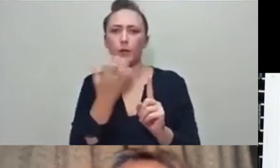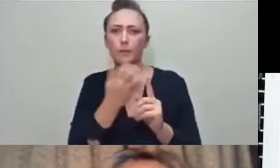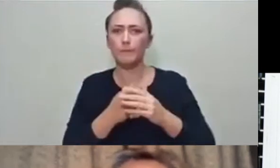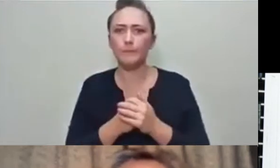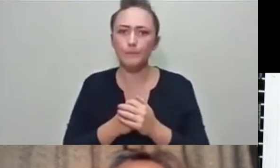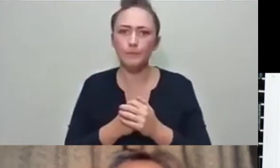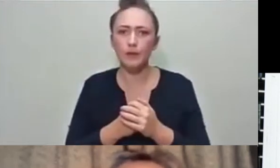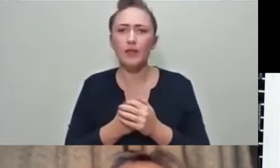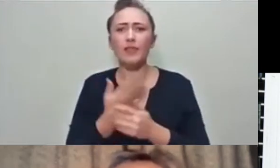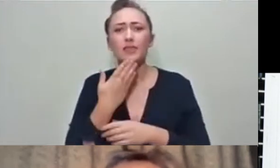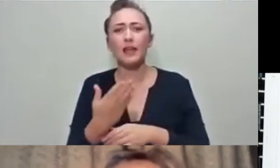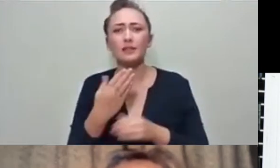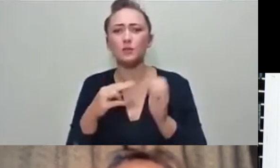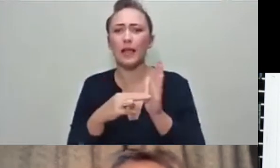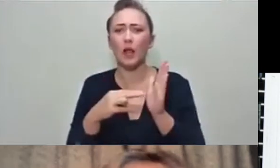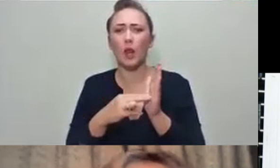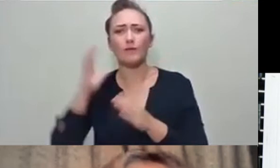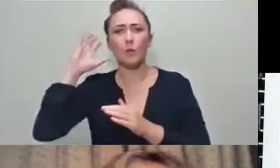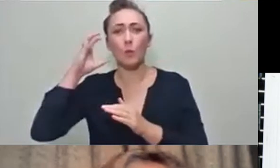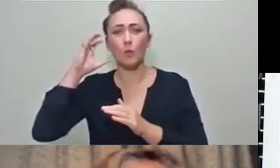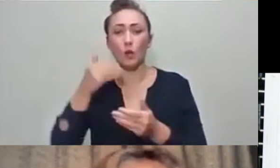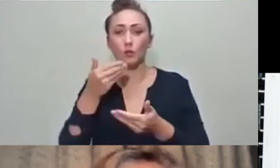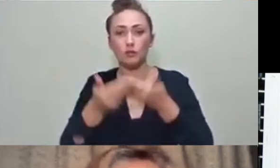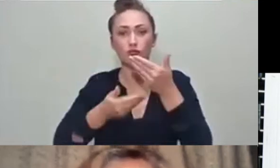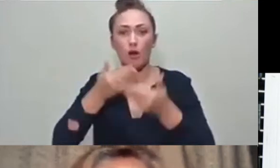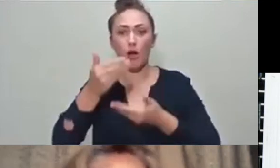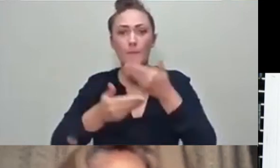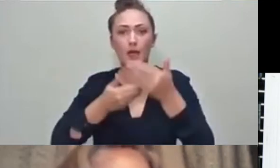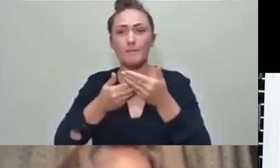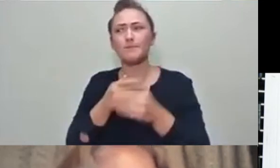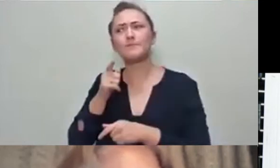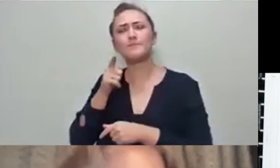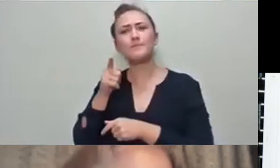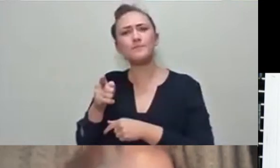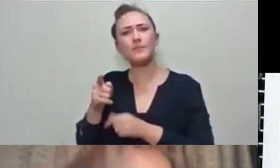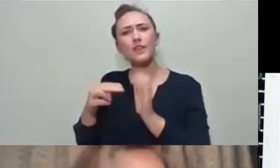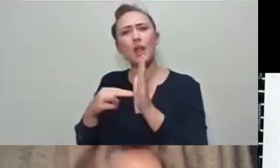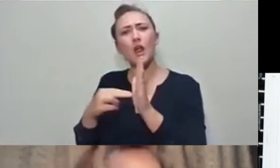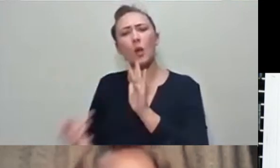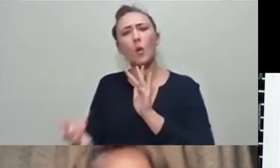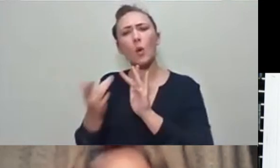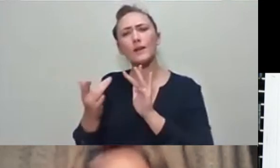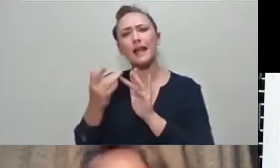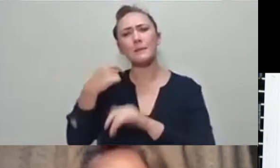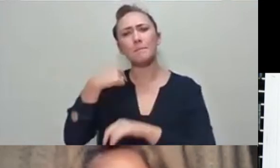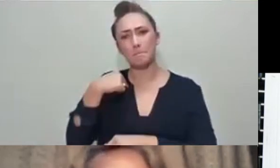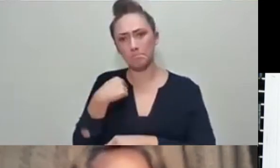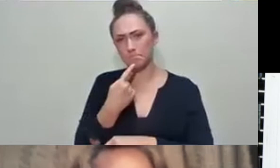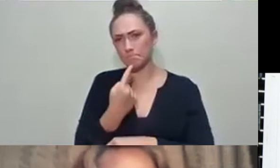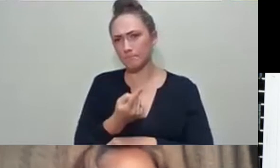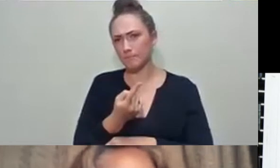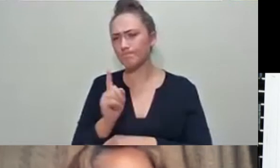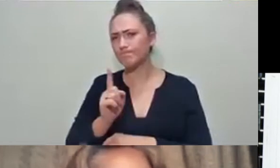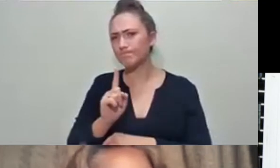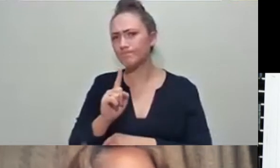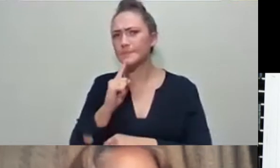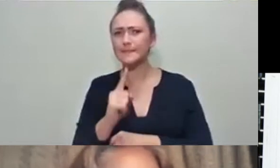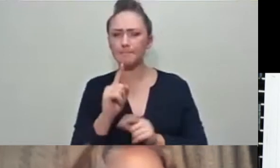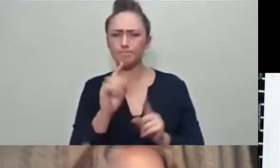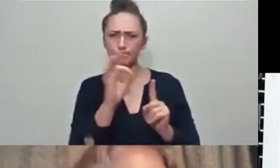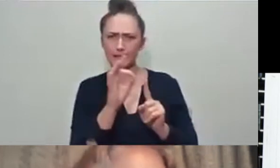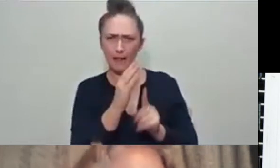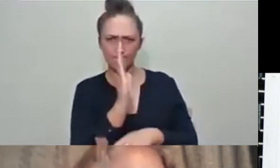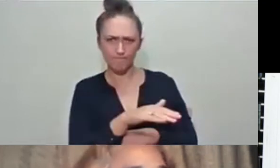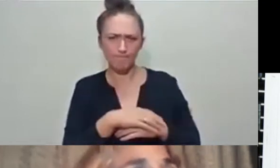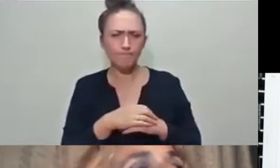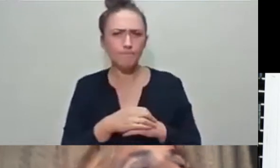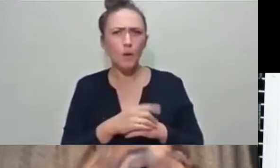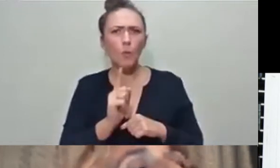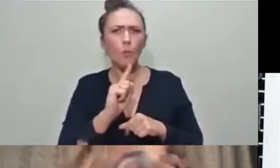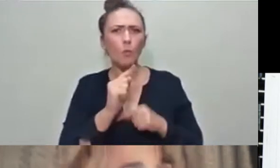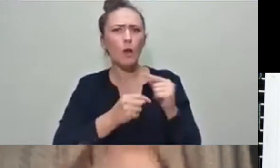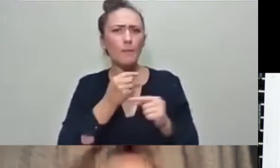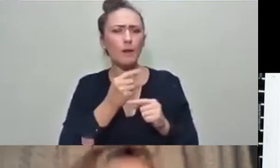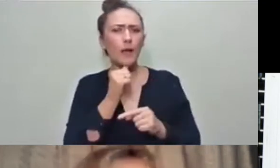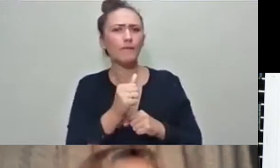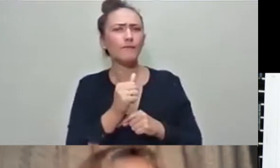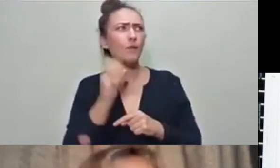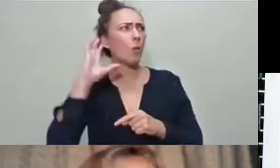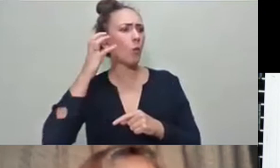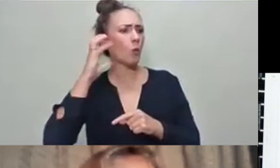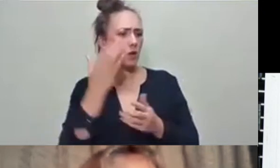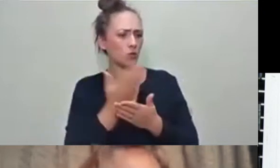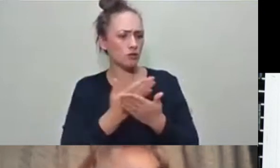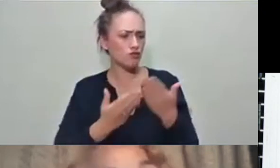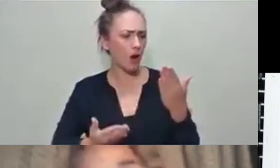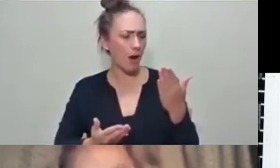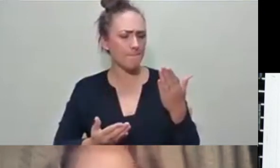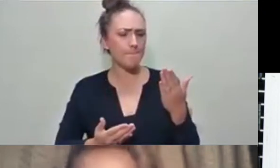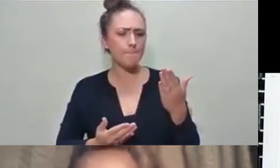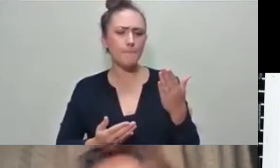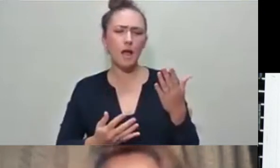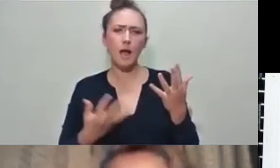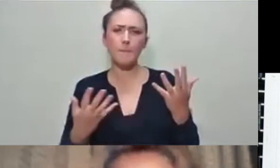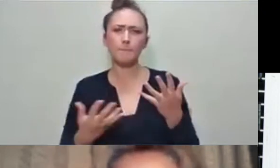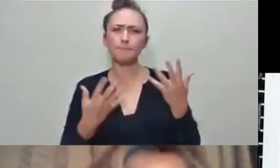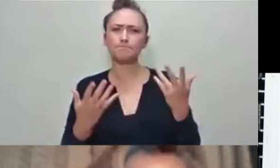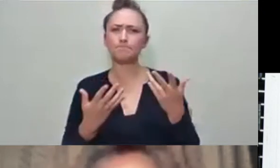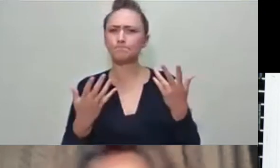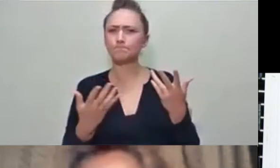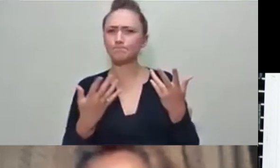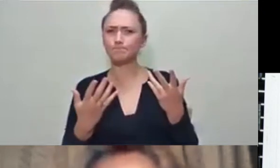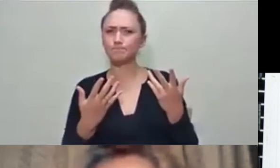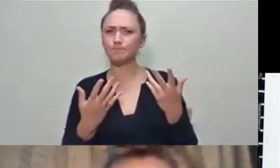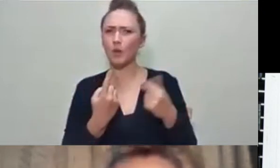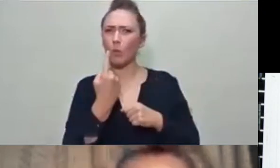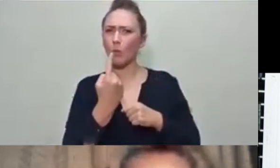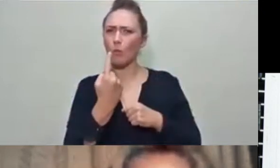She contacted me and she said Pascale, what about audio describing one of the live broadcast?